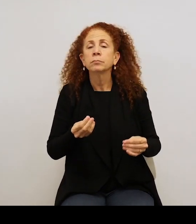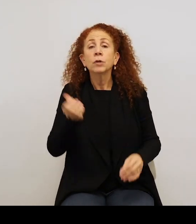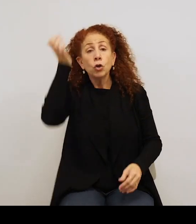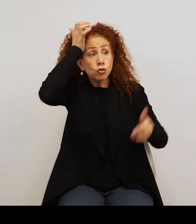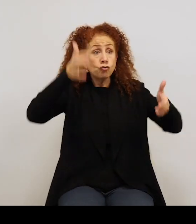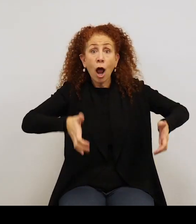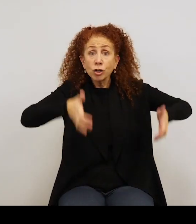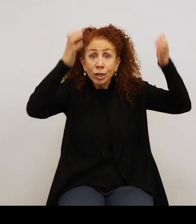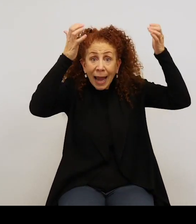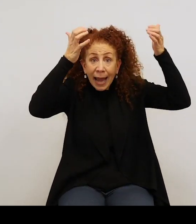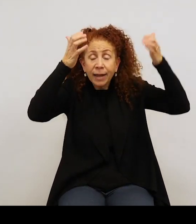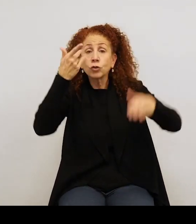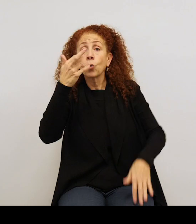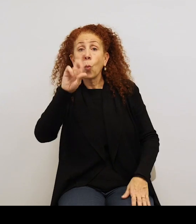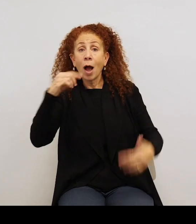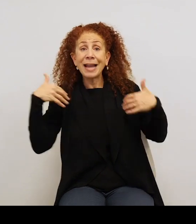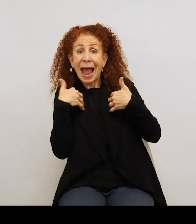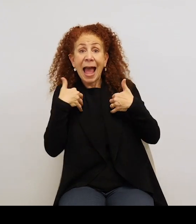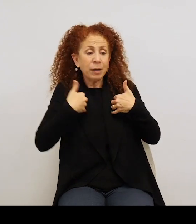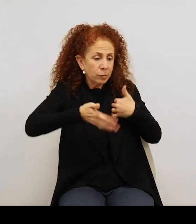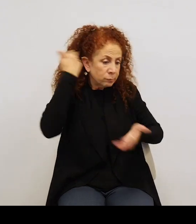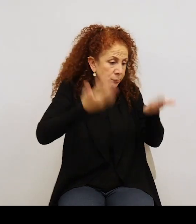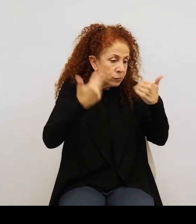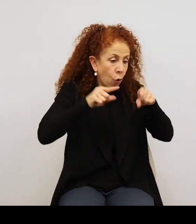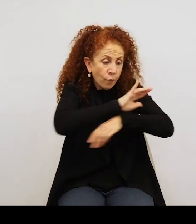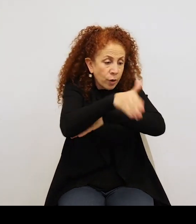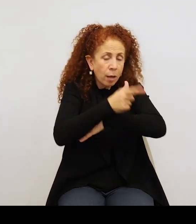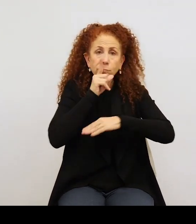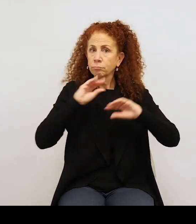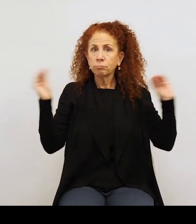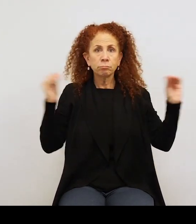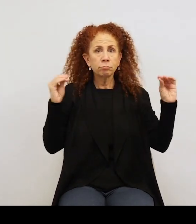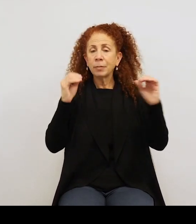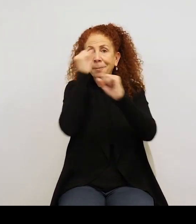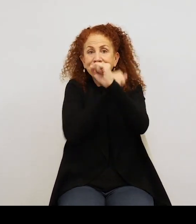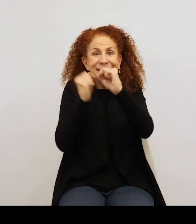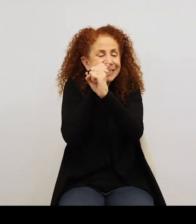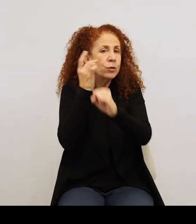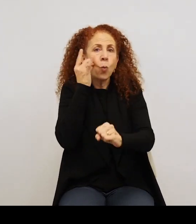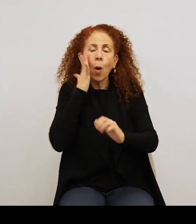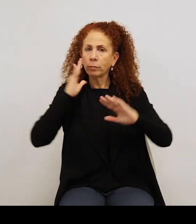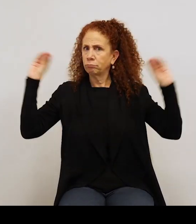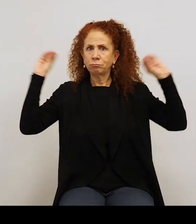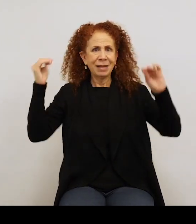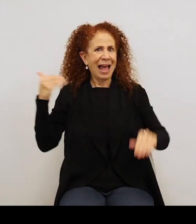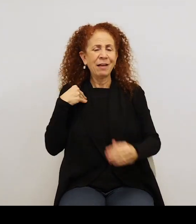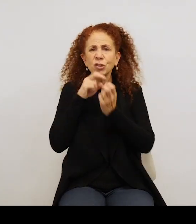were picked through by wild animals during the night, no mosquitoes, no wasps, no squirrels trying